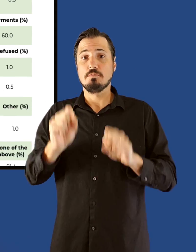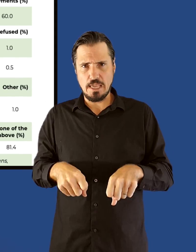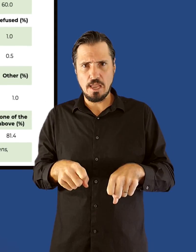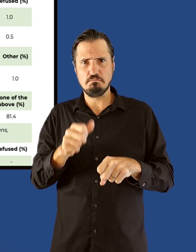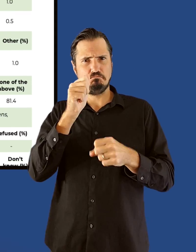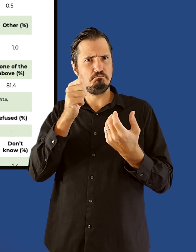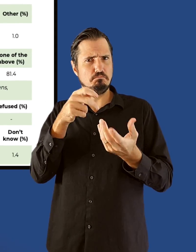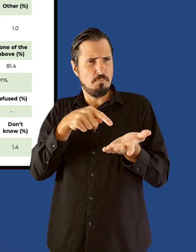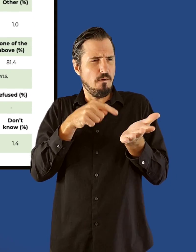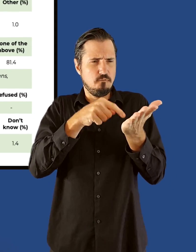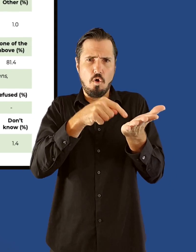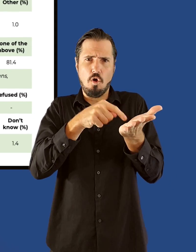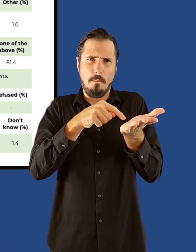but many are concerned about the future.